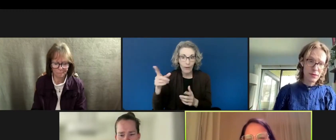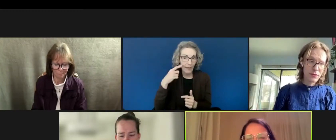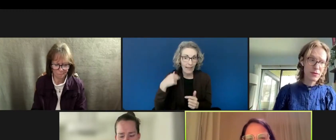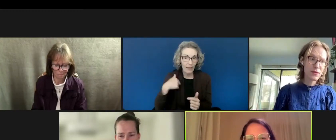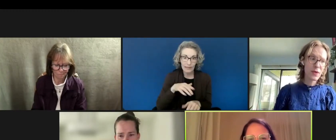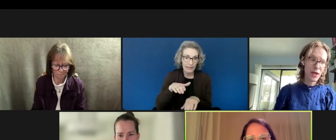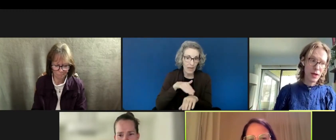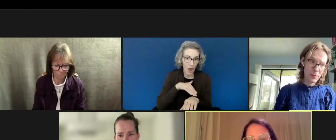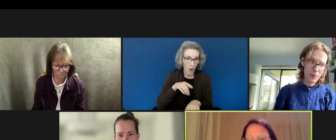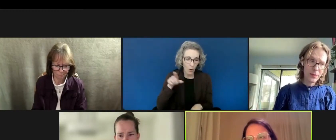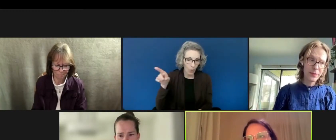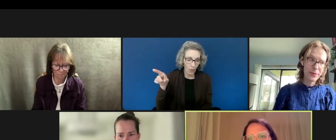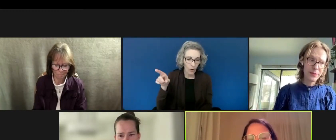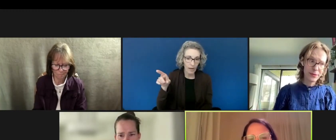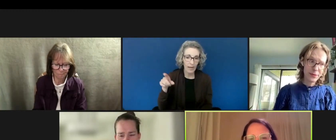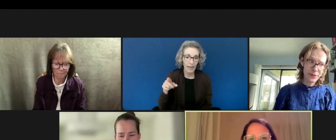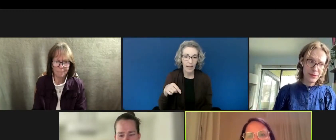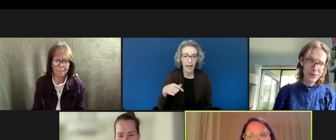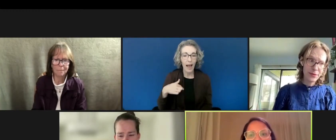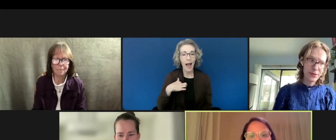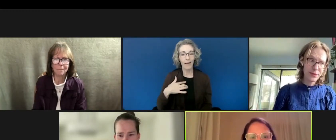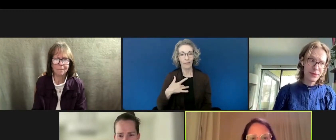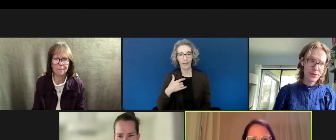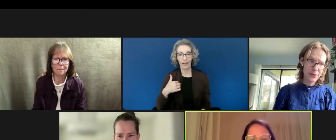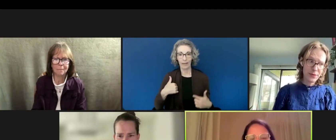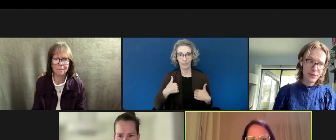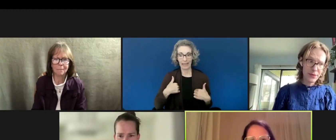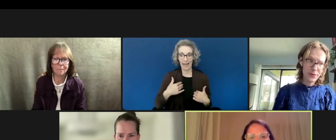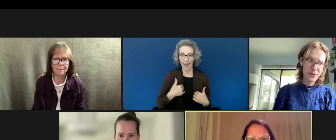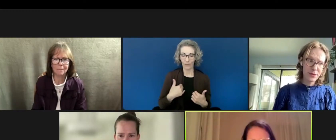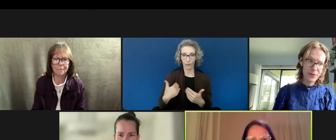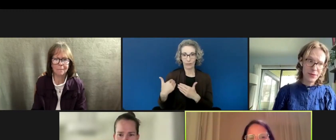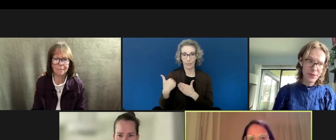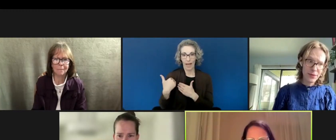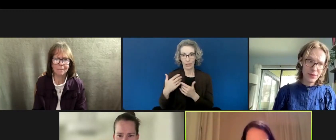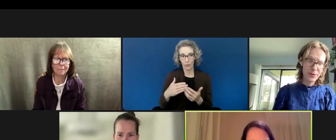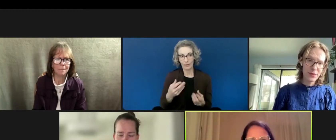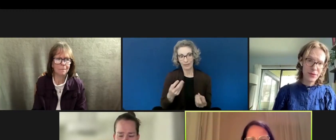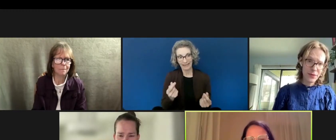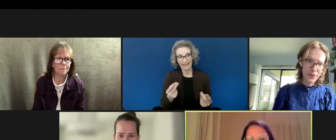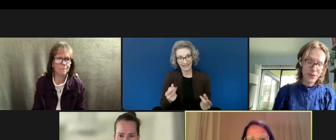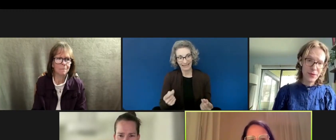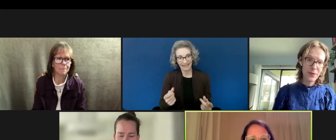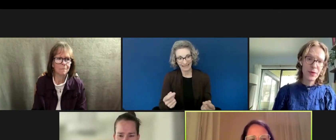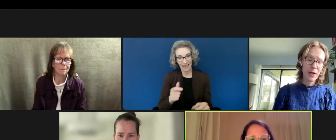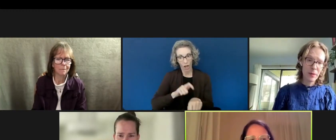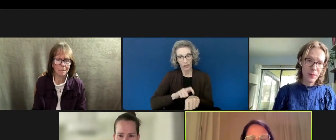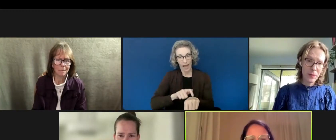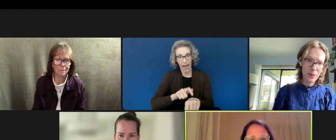And I was feeling I have the responsibility to get us on time, to get us ready.